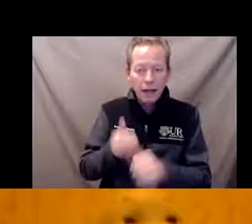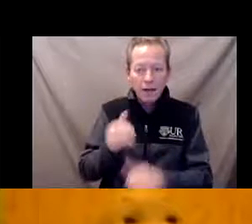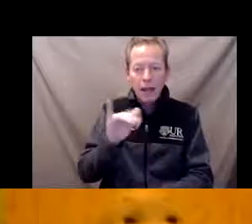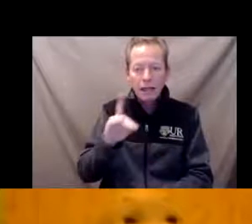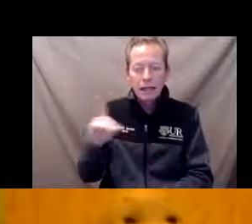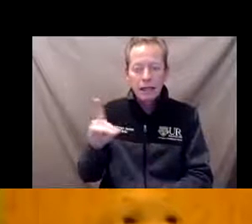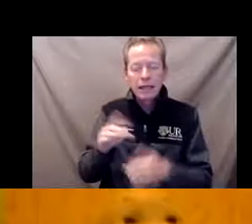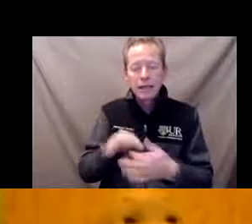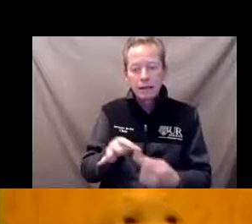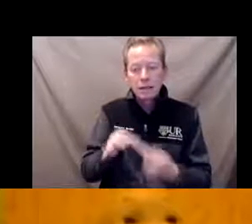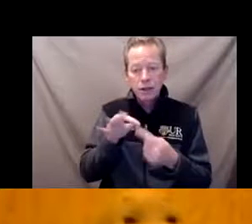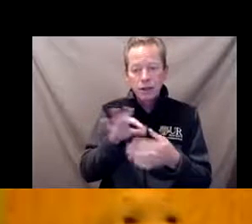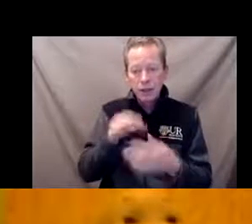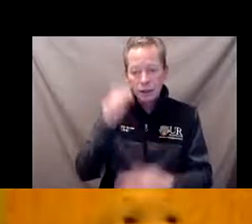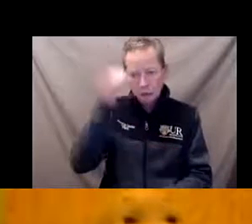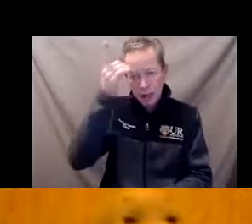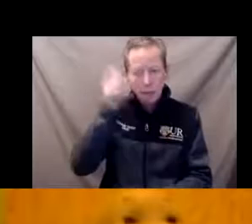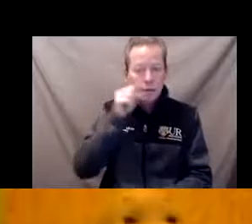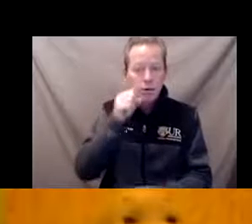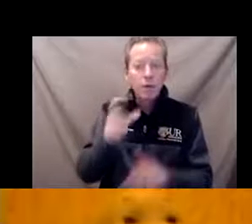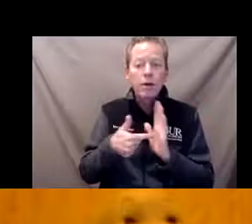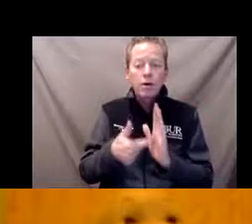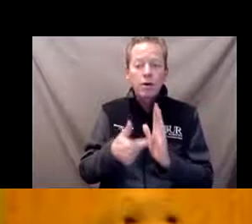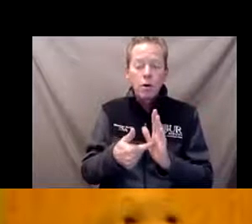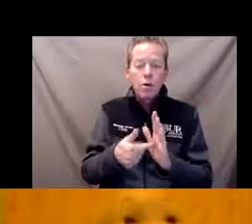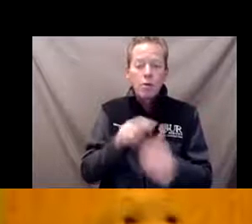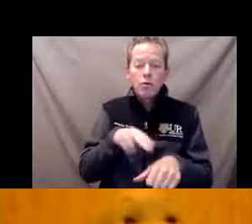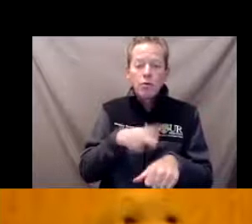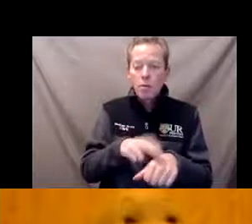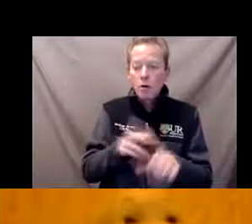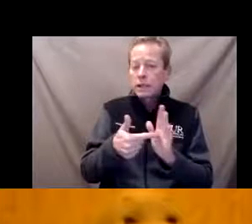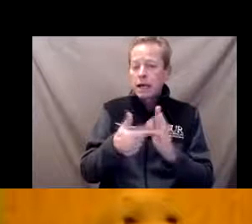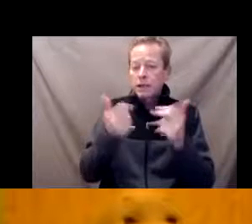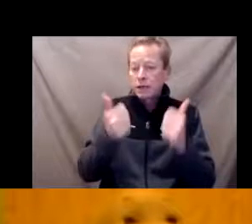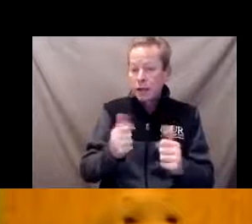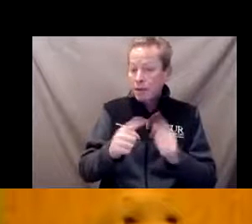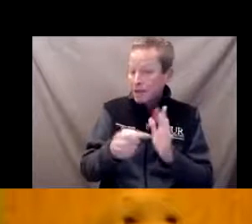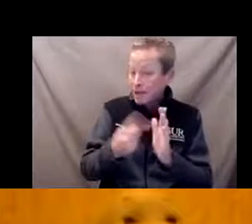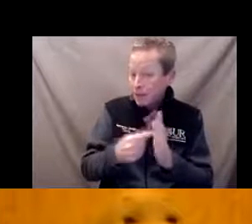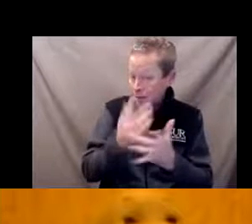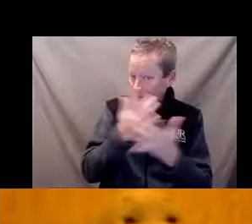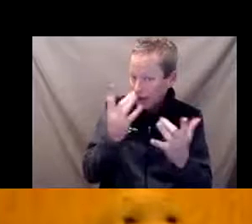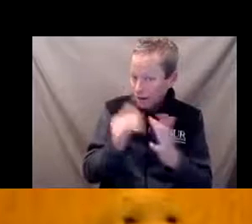and they show the normal signs of decline except for sometimes you forget that they're only 40 and